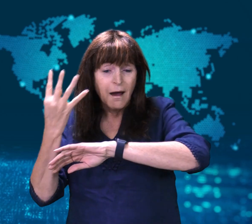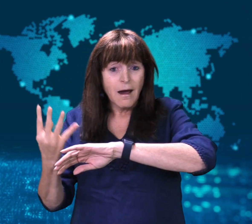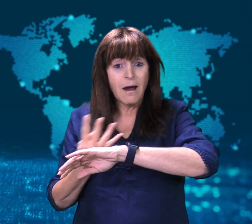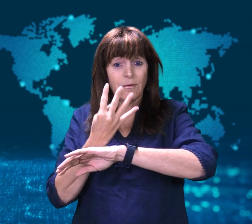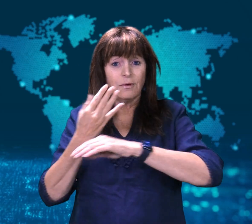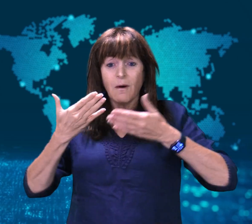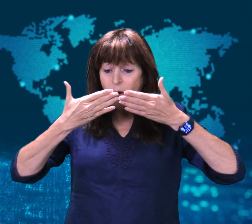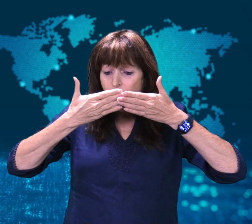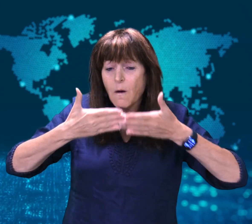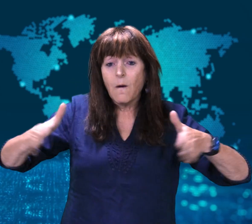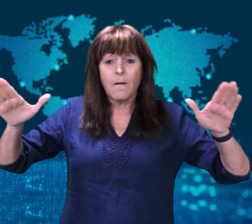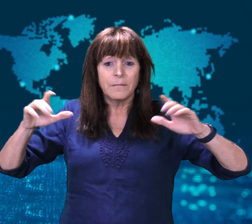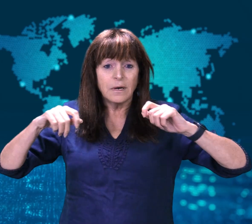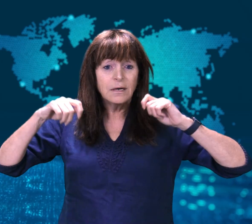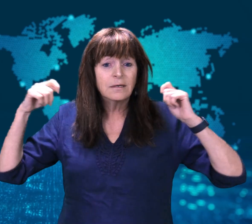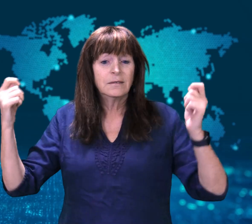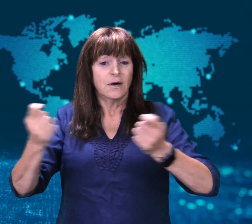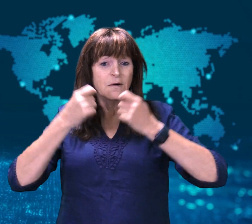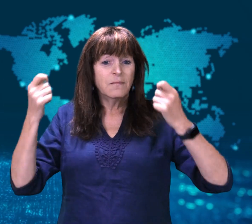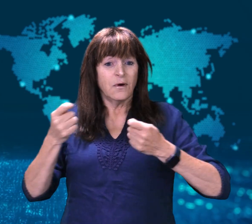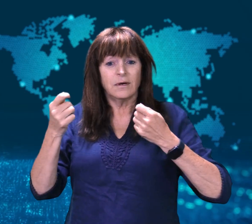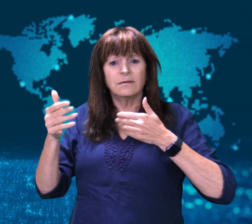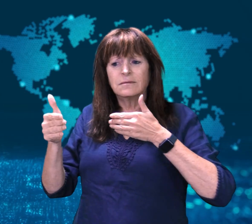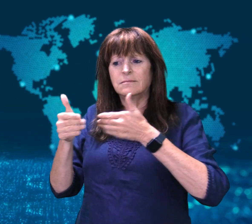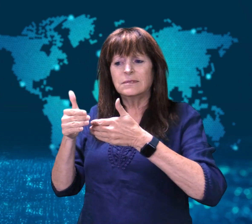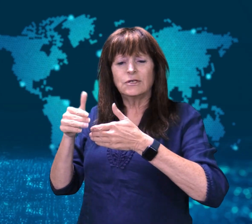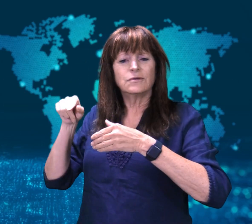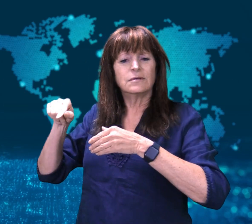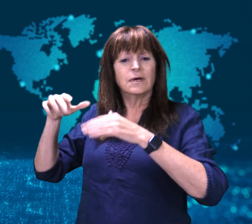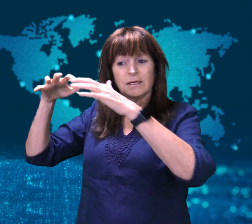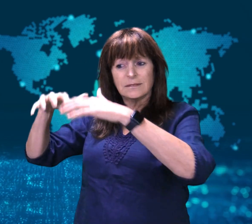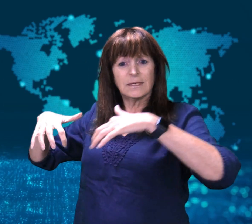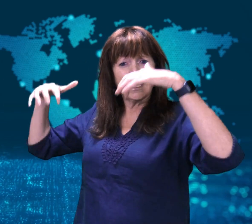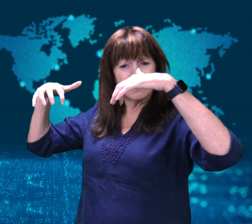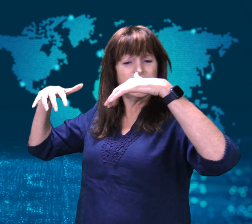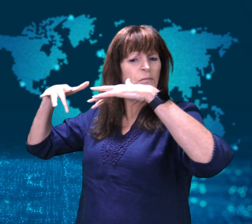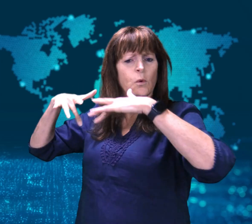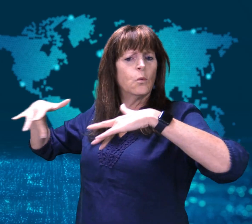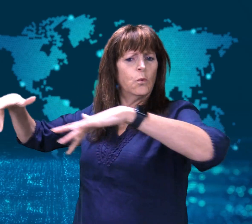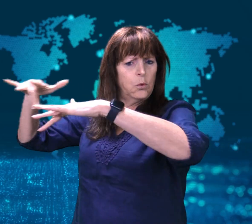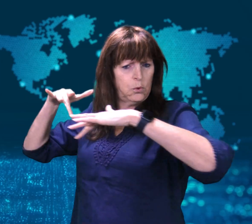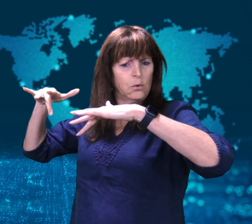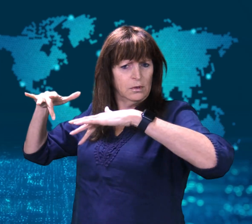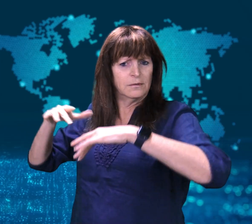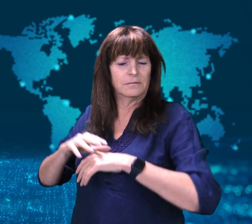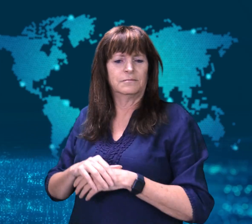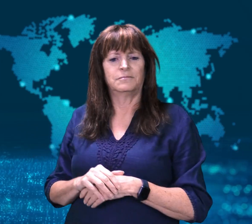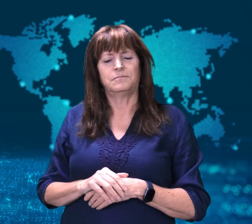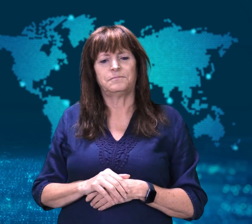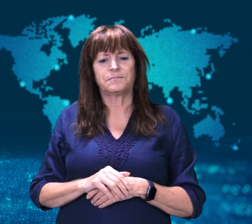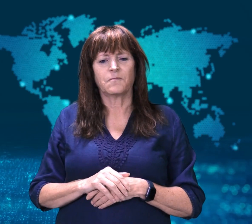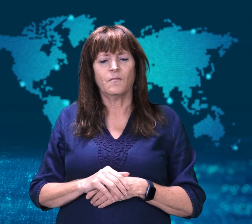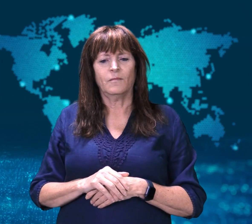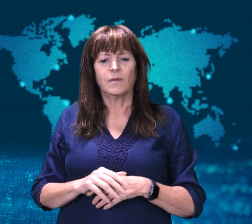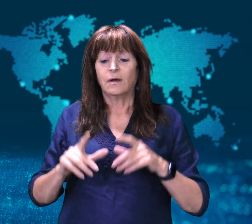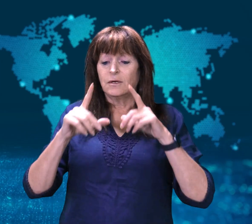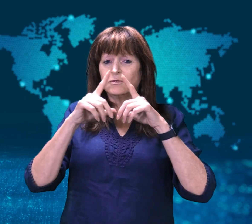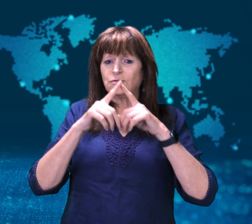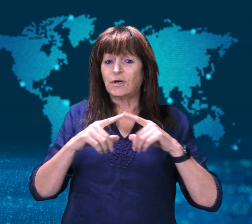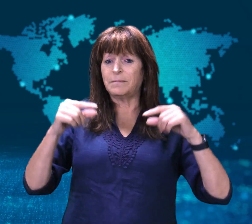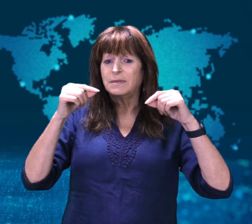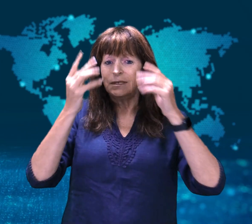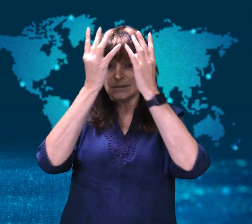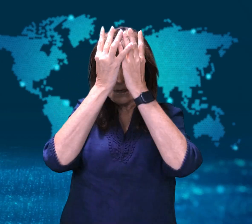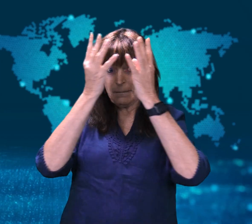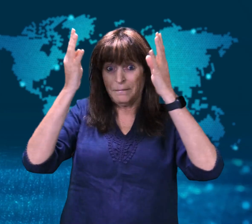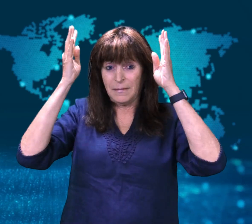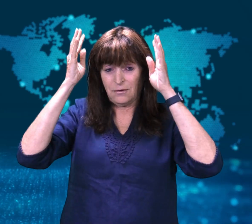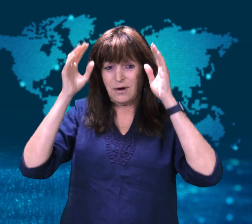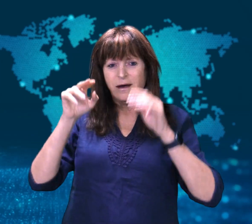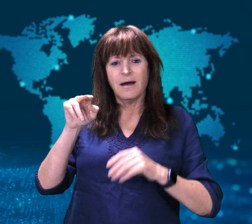a four-hour opening ceremony took place in a near empty stadium.